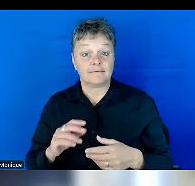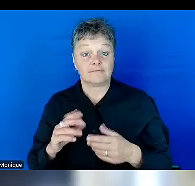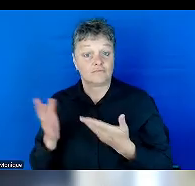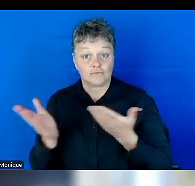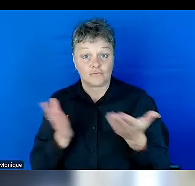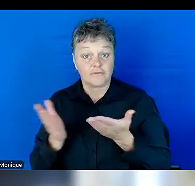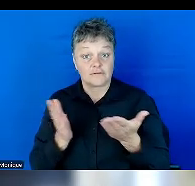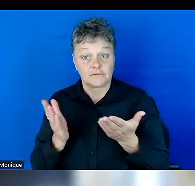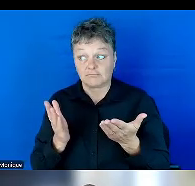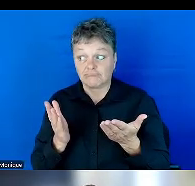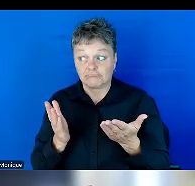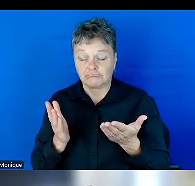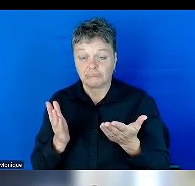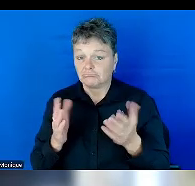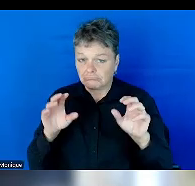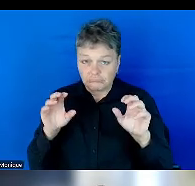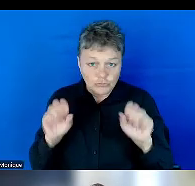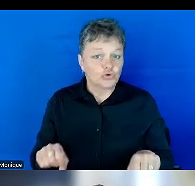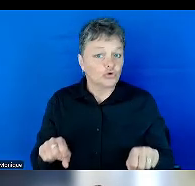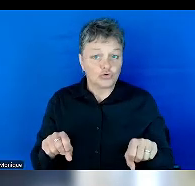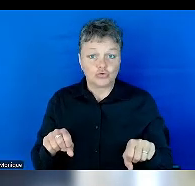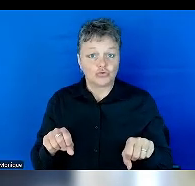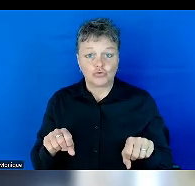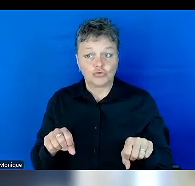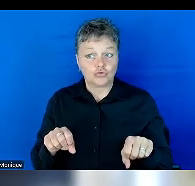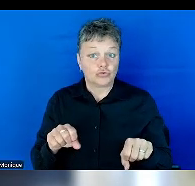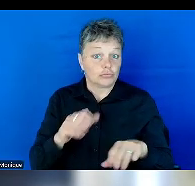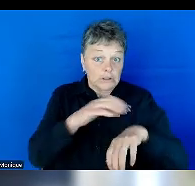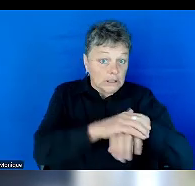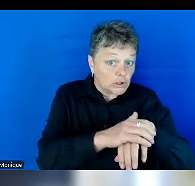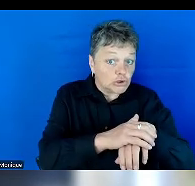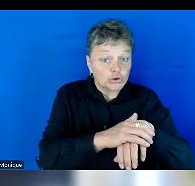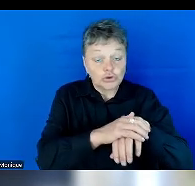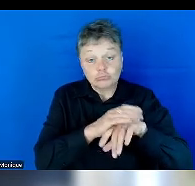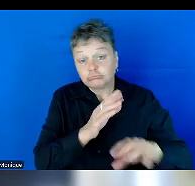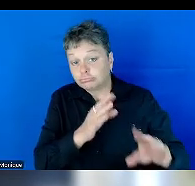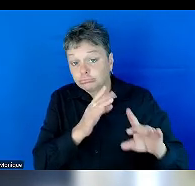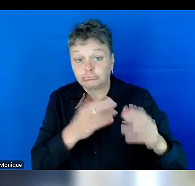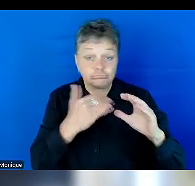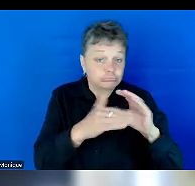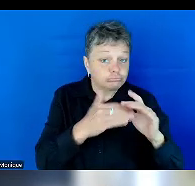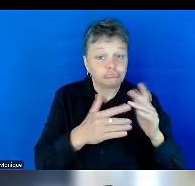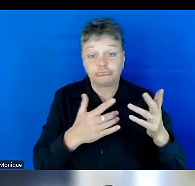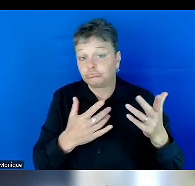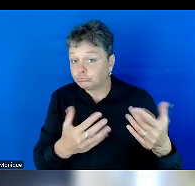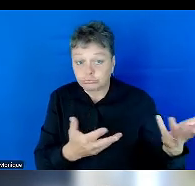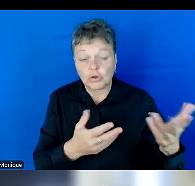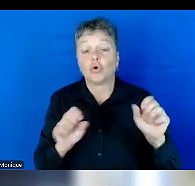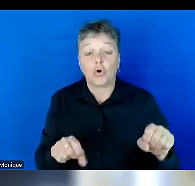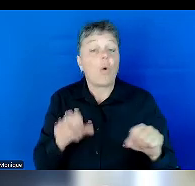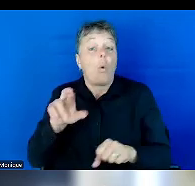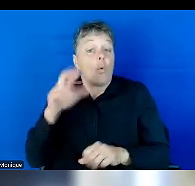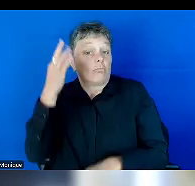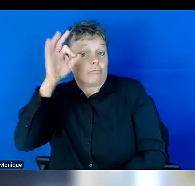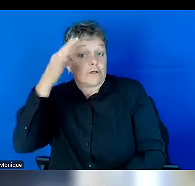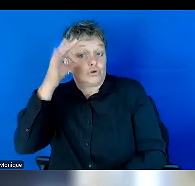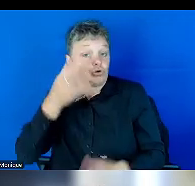uh both in English and in French as well. It's also available in French. Um as um as my title